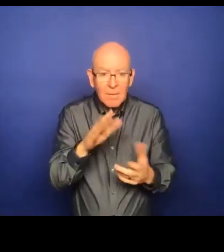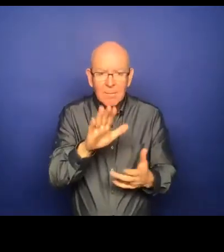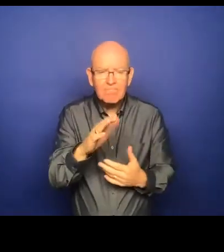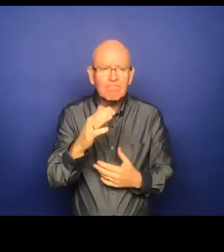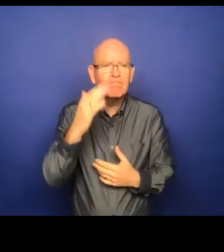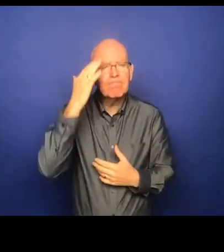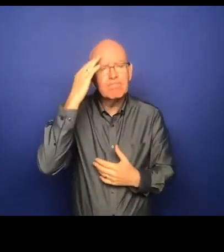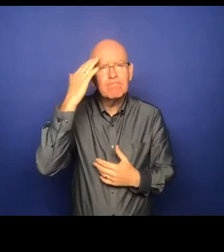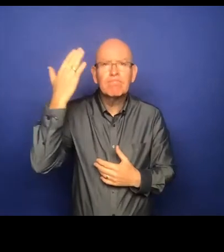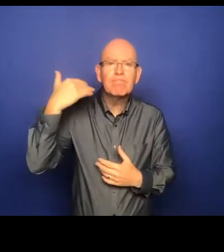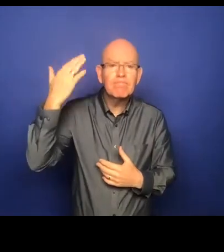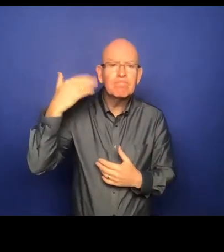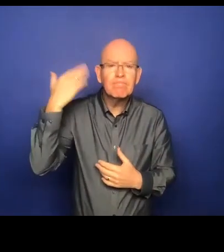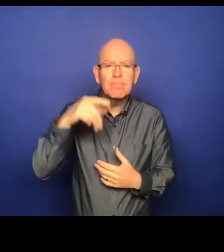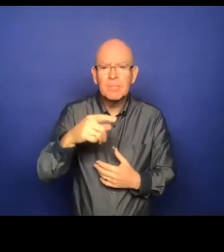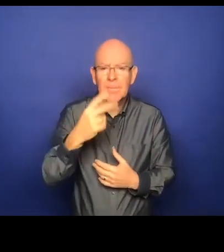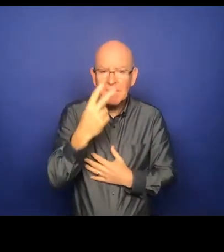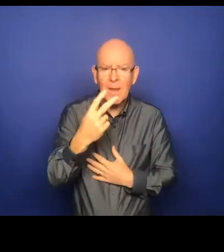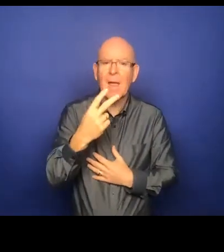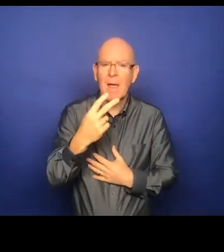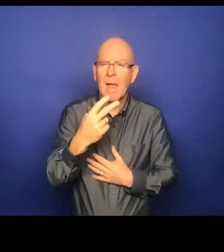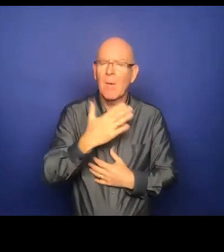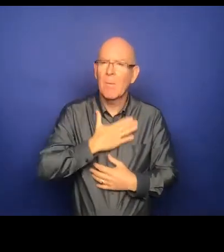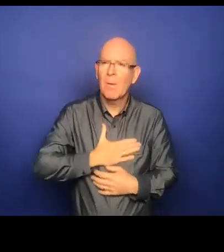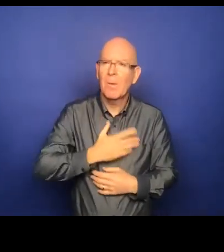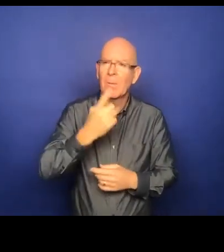to all of you, if there is, in your experience, if you were to change one